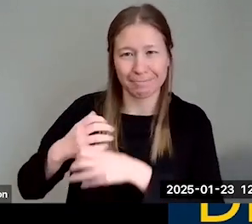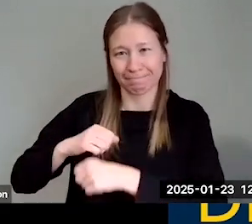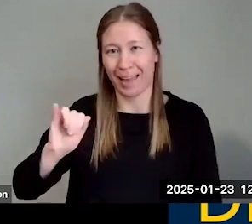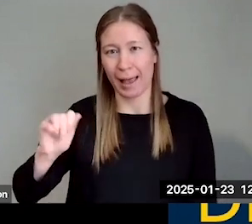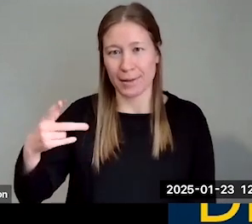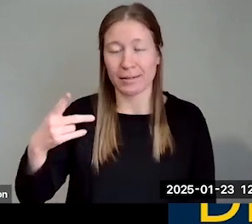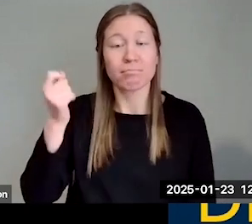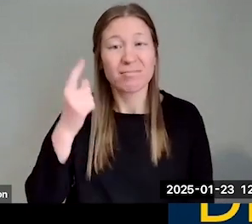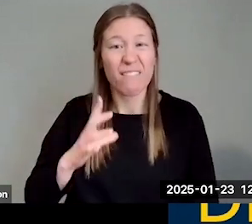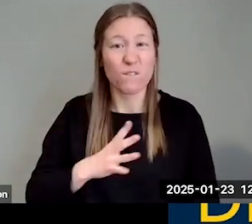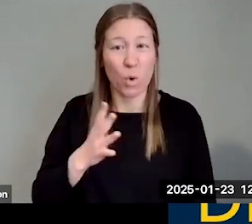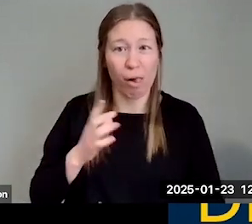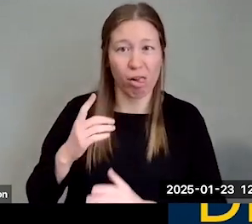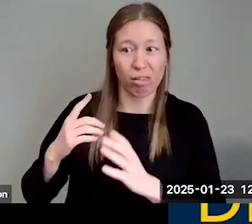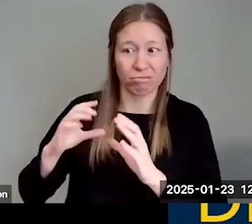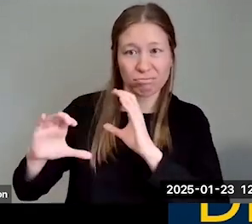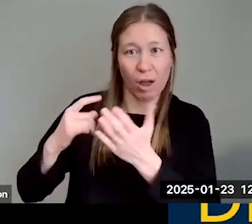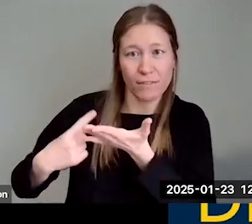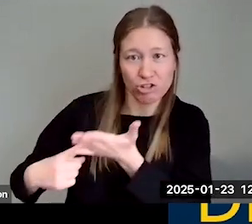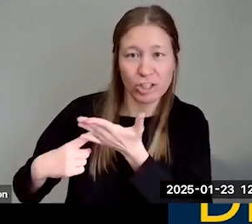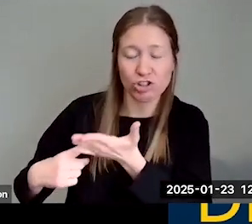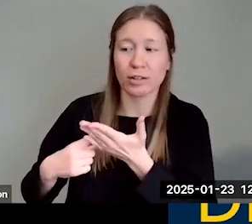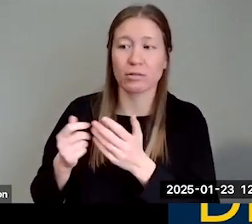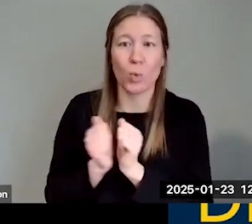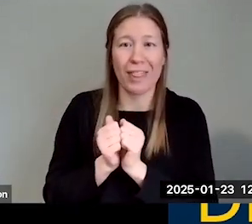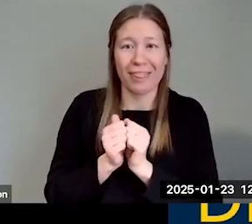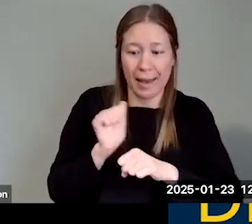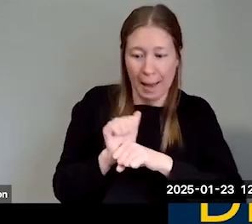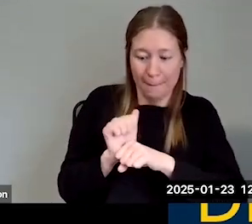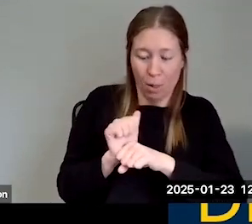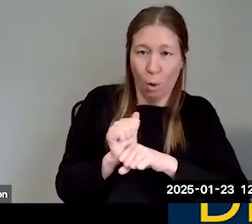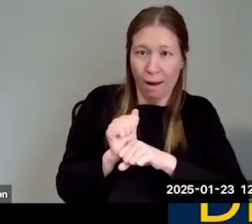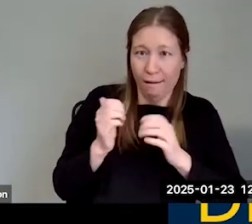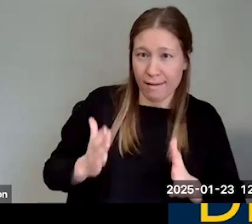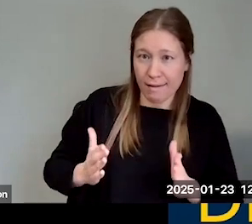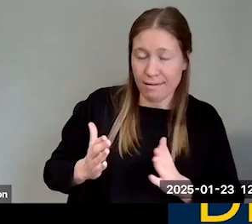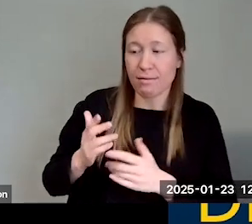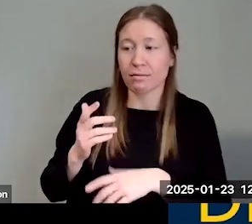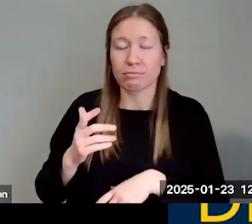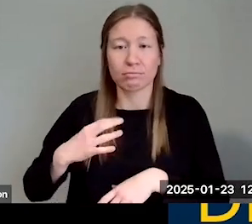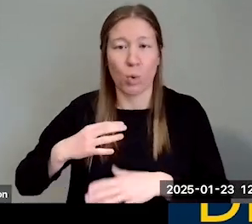between an employer or an educator with their employee or the student